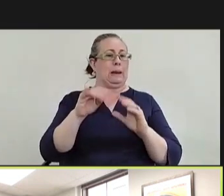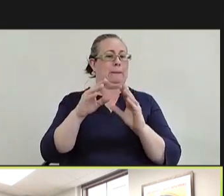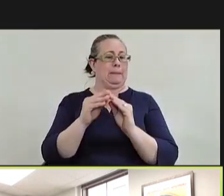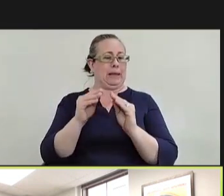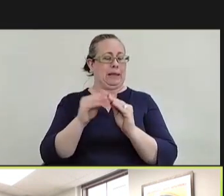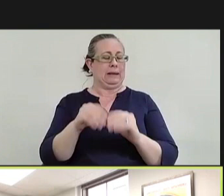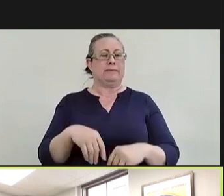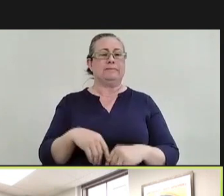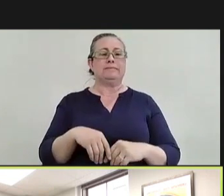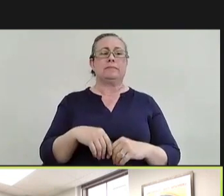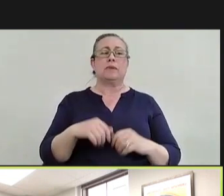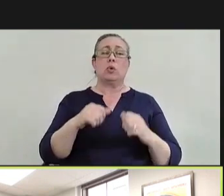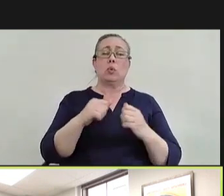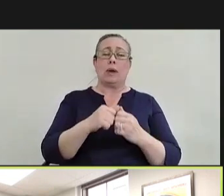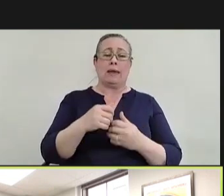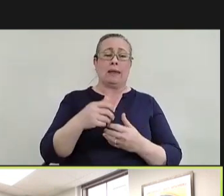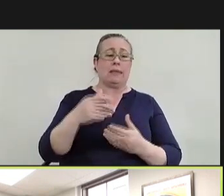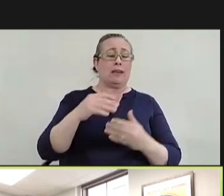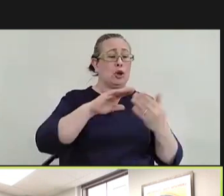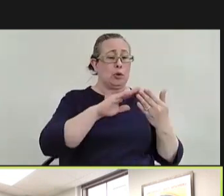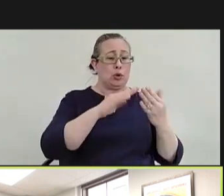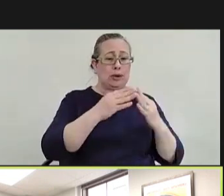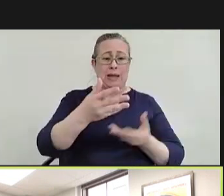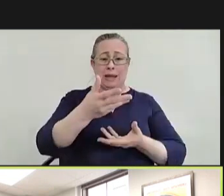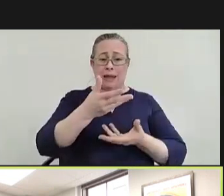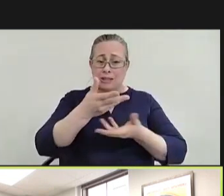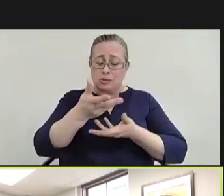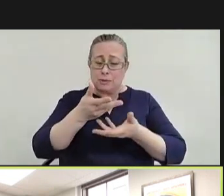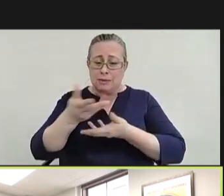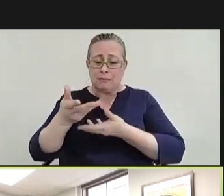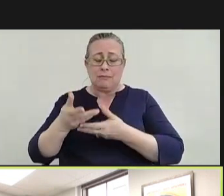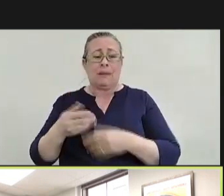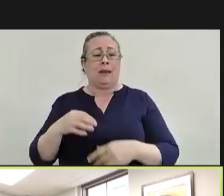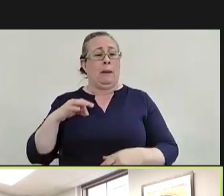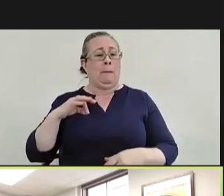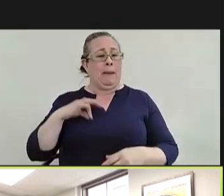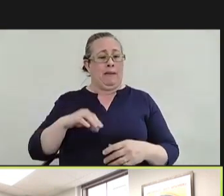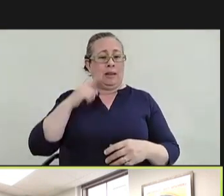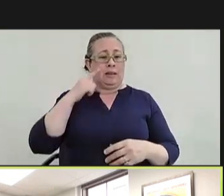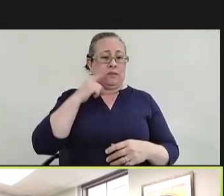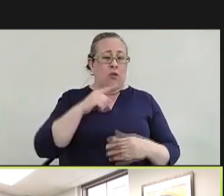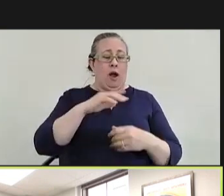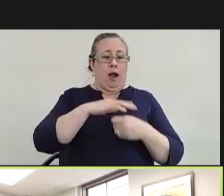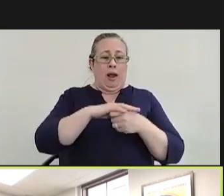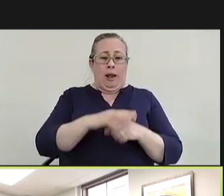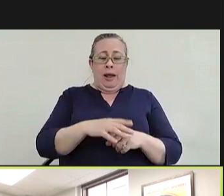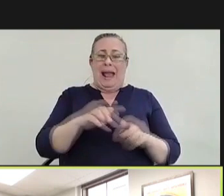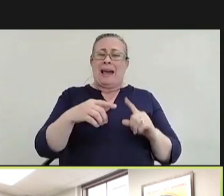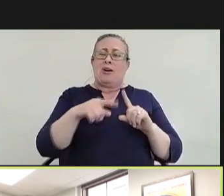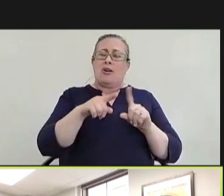talk about the benefits of COVID vaccinations as well as dispelling some of those fertility